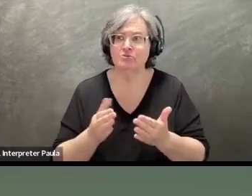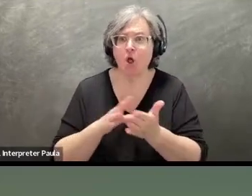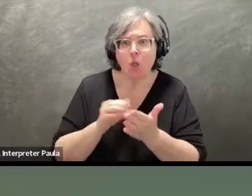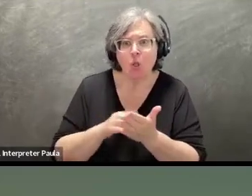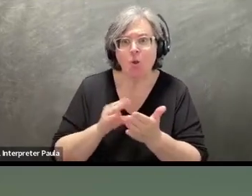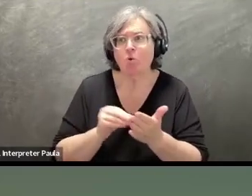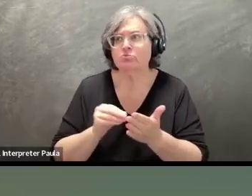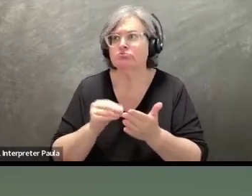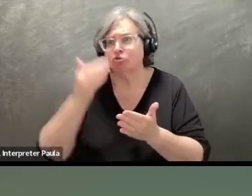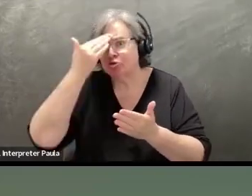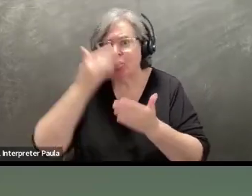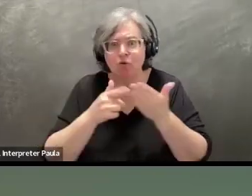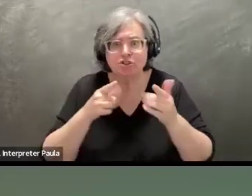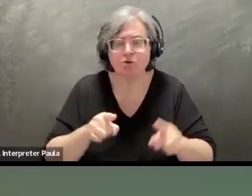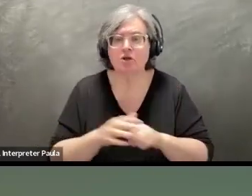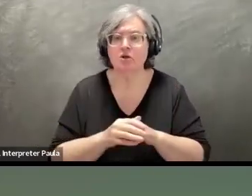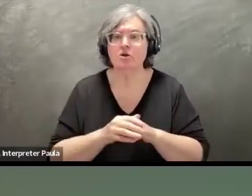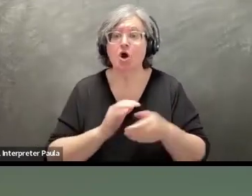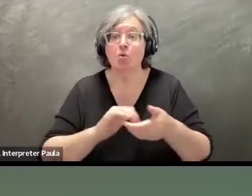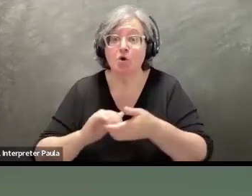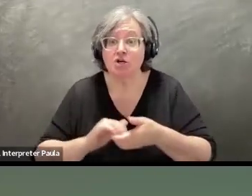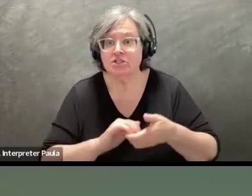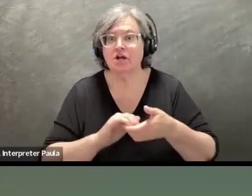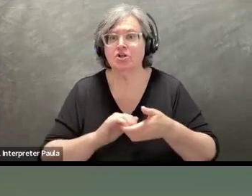work together and mobilize to make change in their community